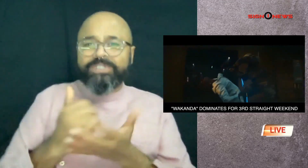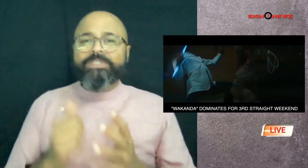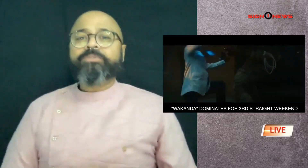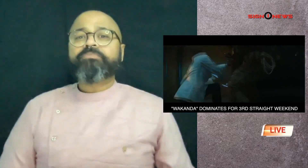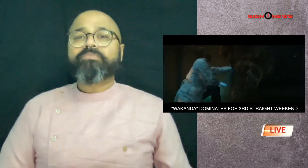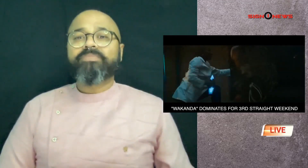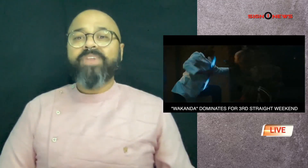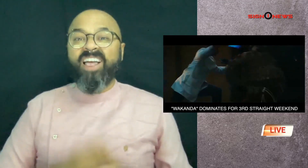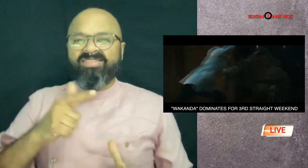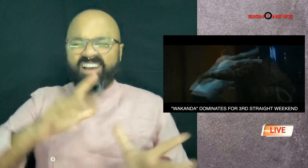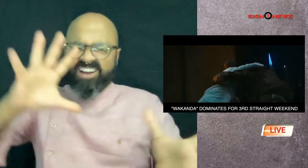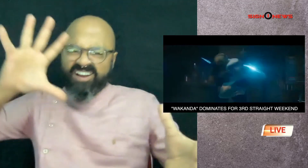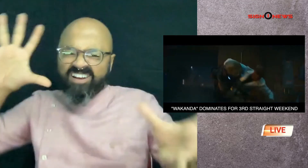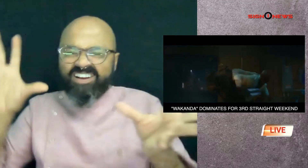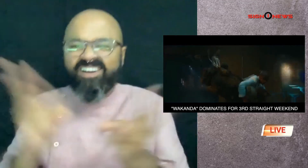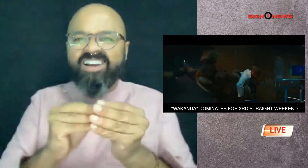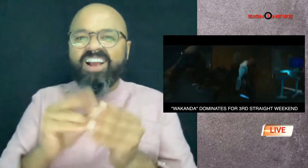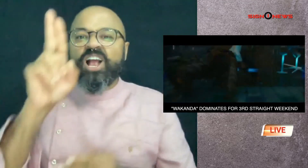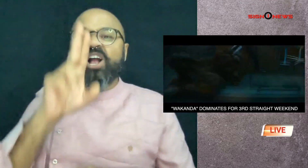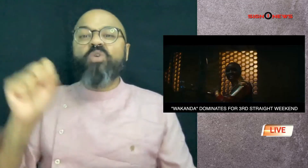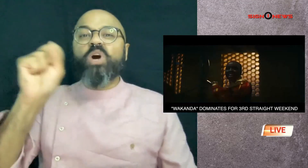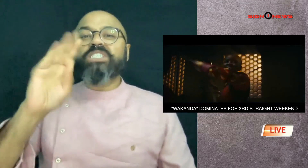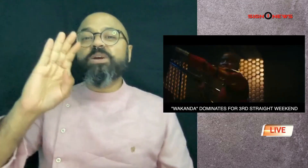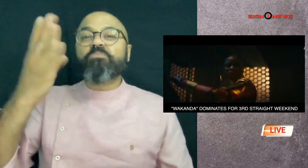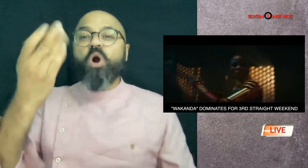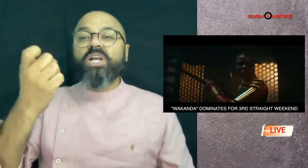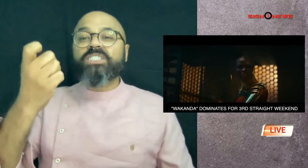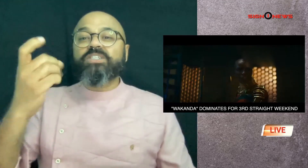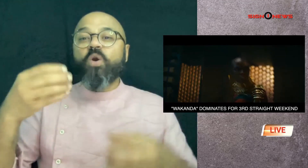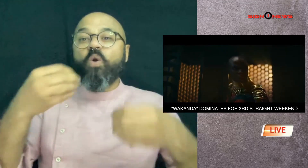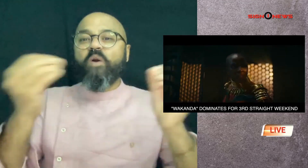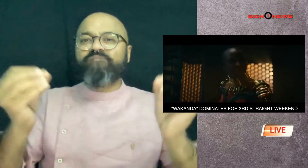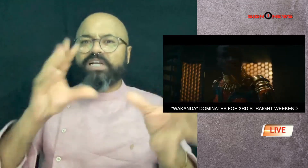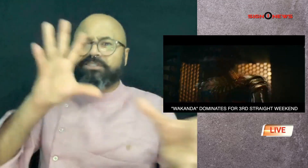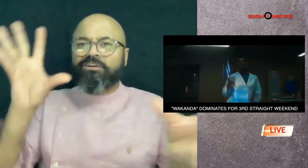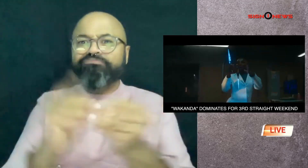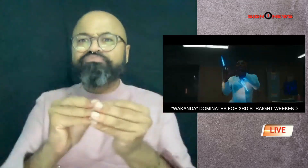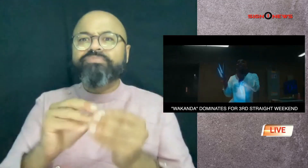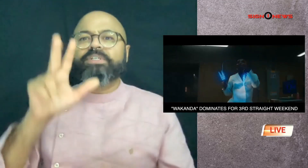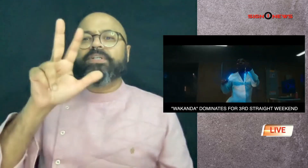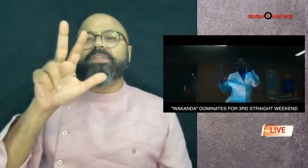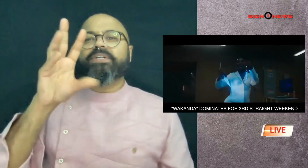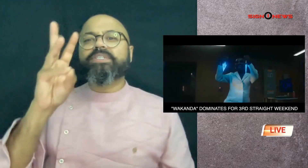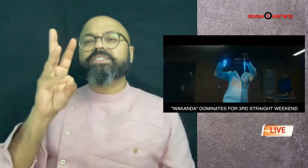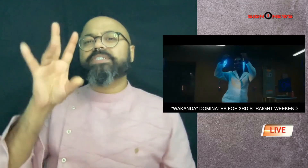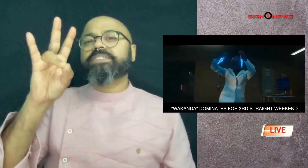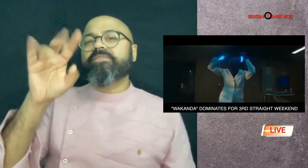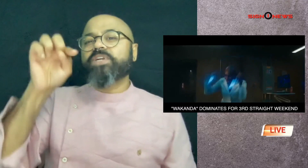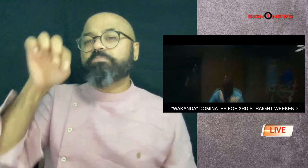that brings the US box office total to $367.7 million